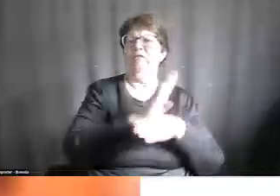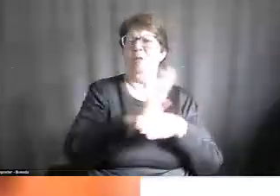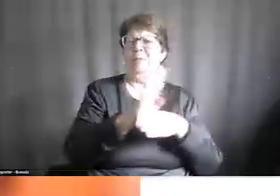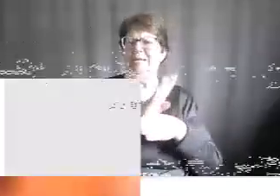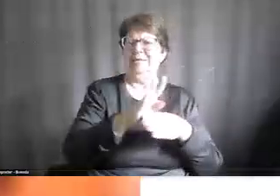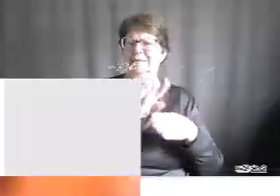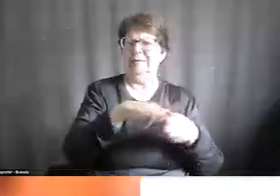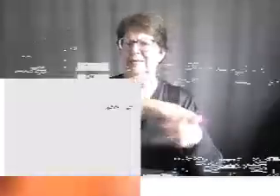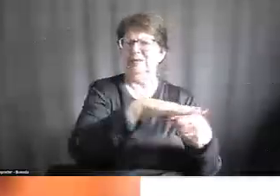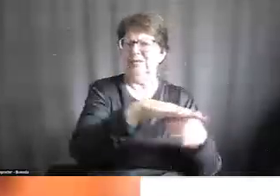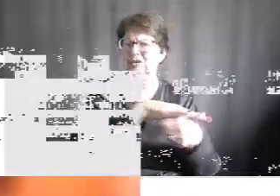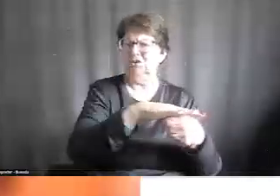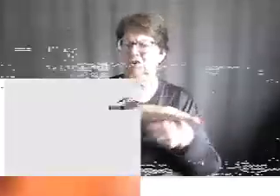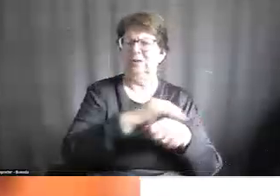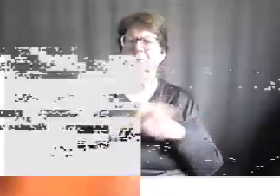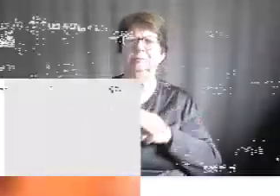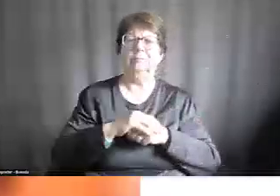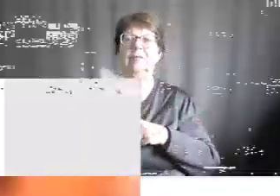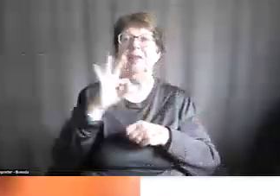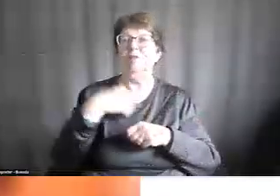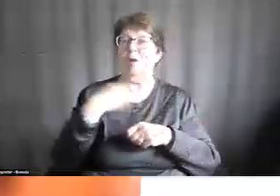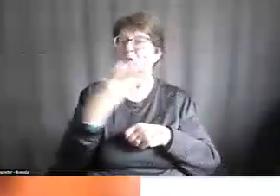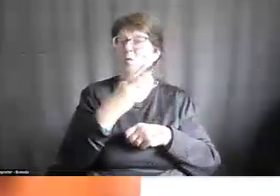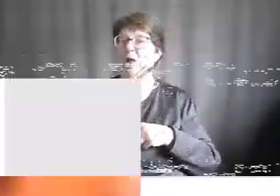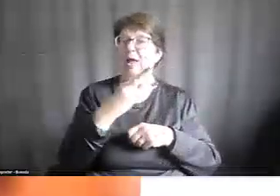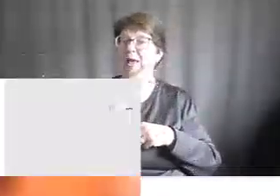Boardroom: if you do have a West Seattle line, to extend it further south.